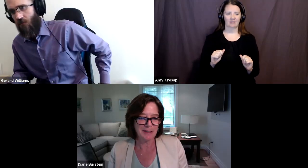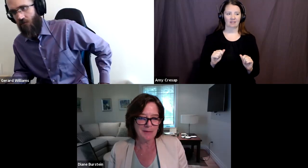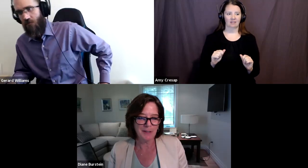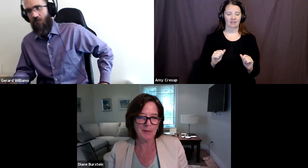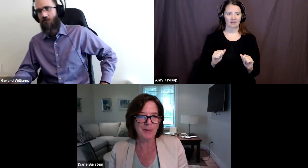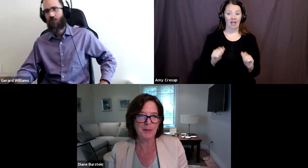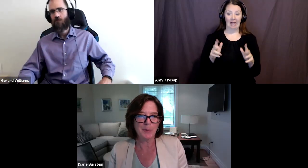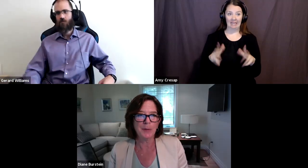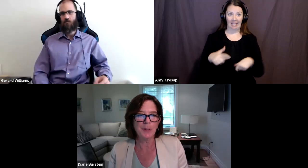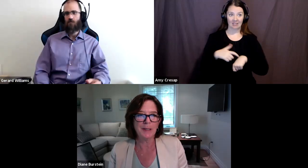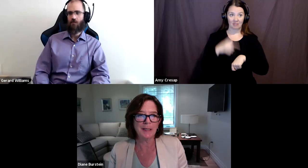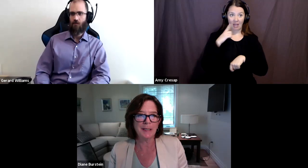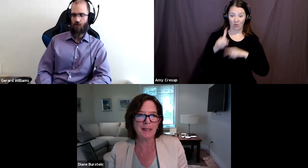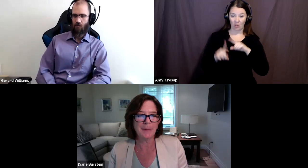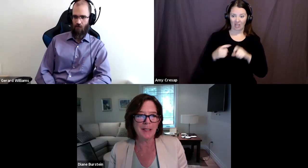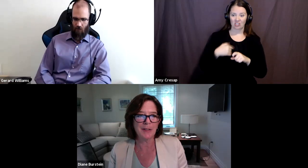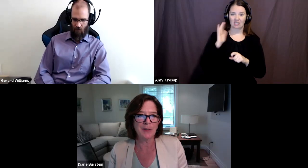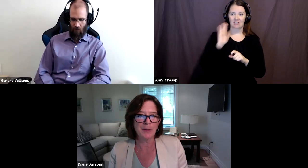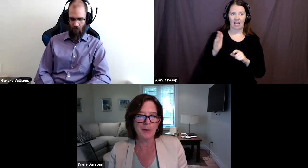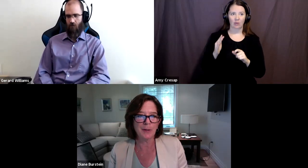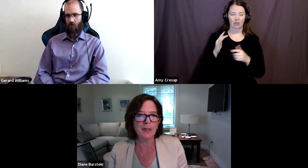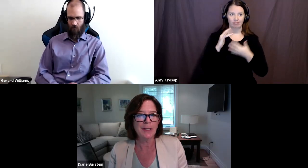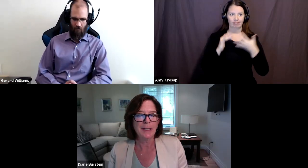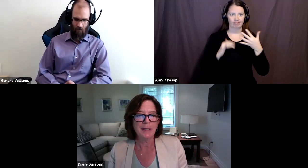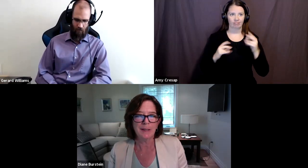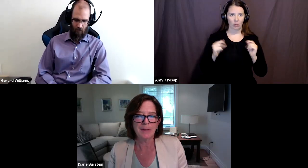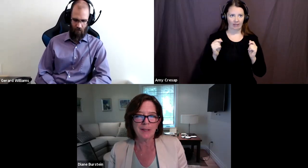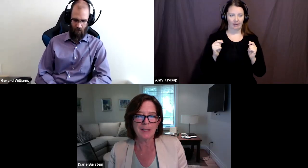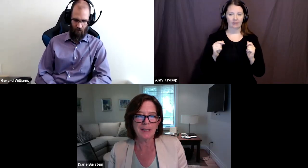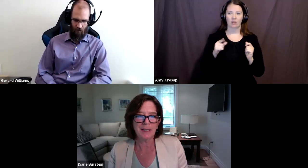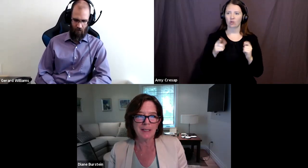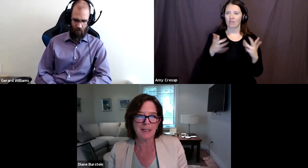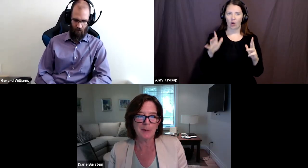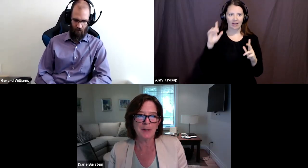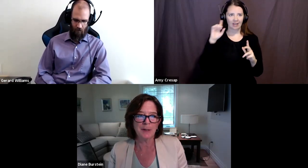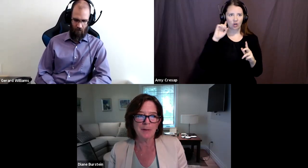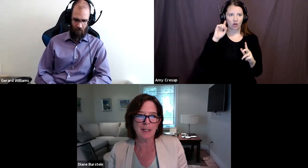I'll run through this pretty quickly. As you've heard the FCC's Disability Rights